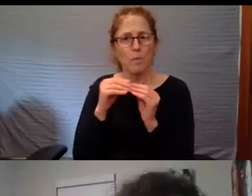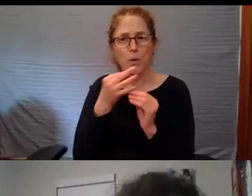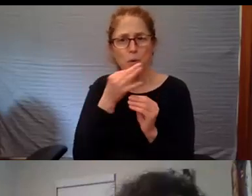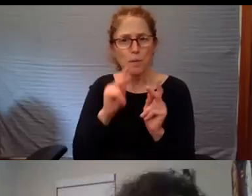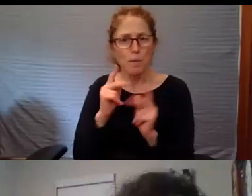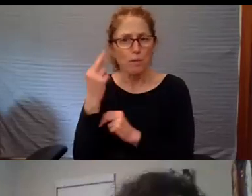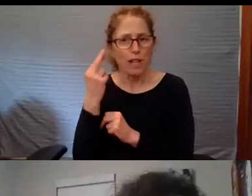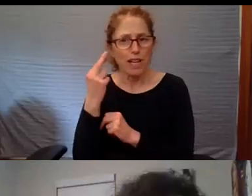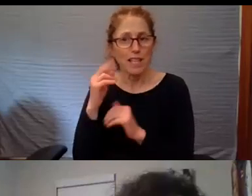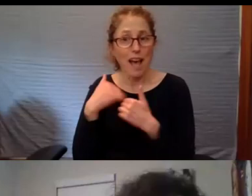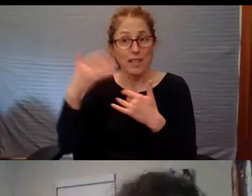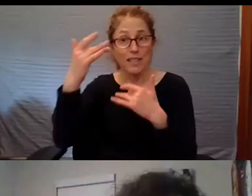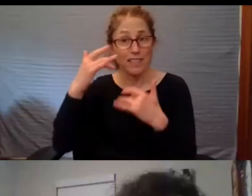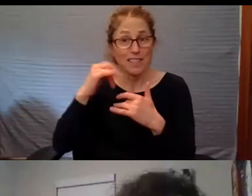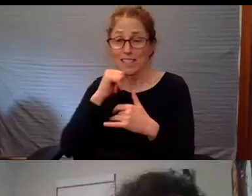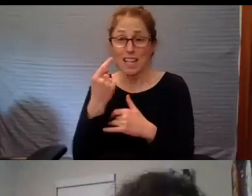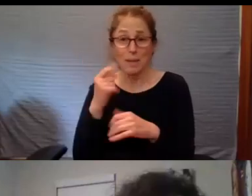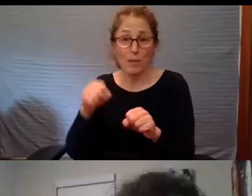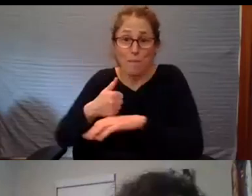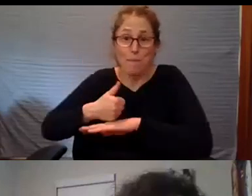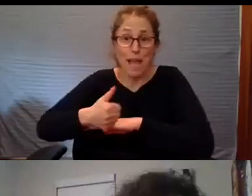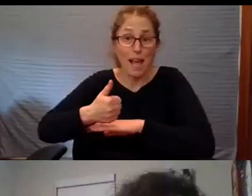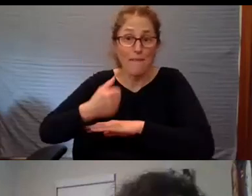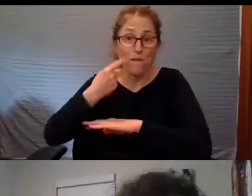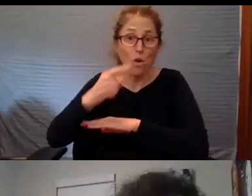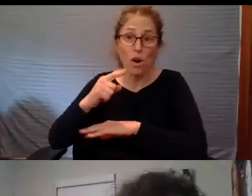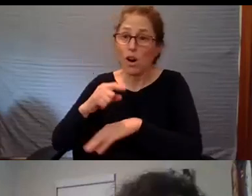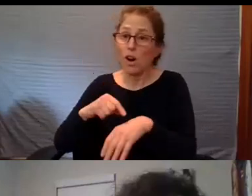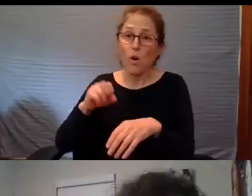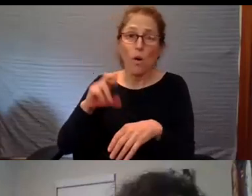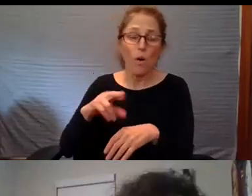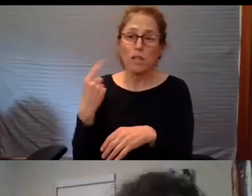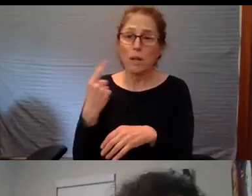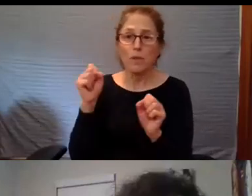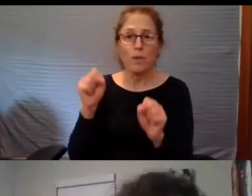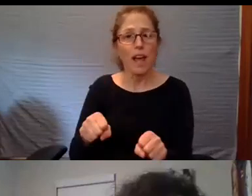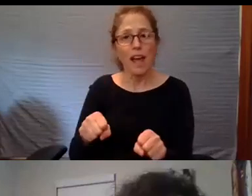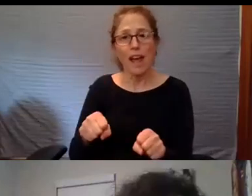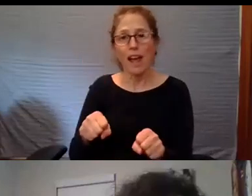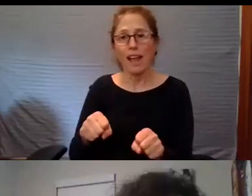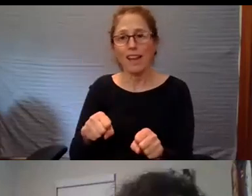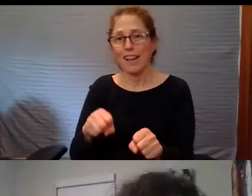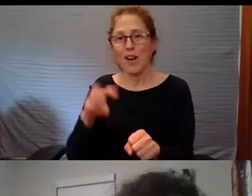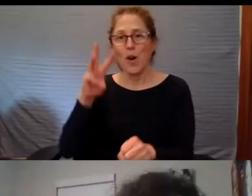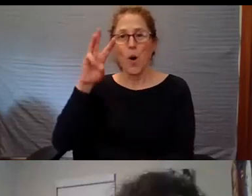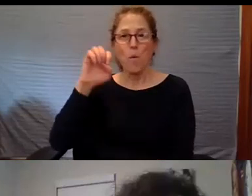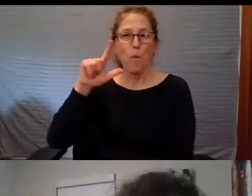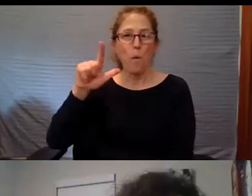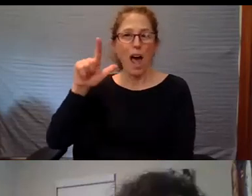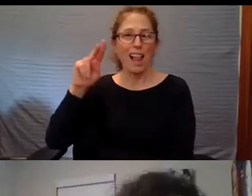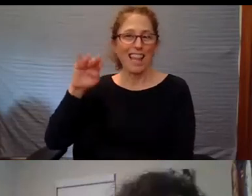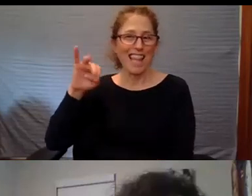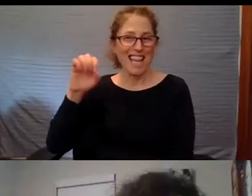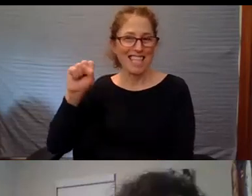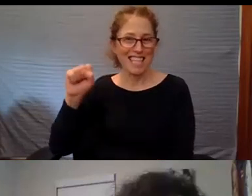illness isn't something you can blame somebody for or wellness your way out of, the sooner